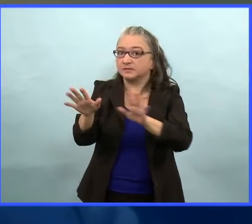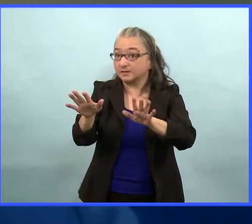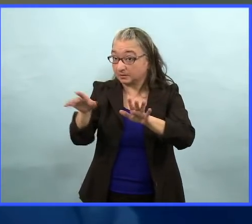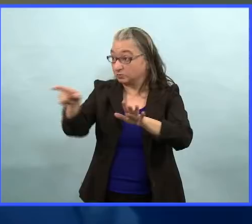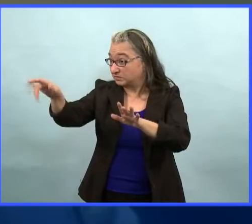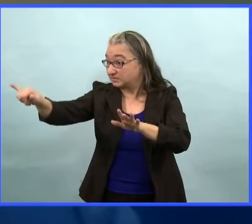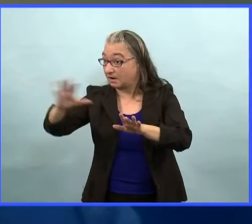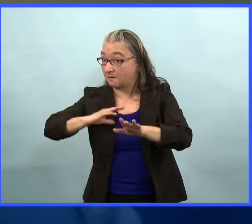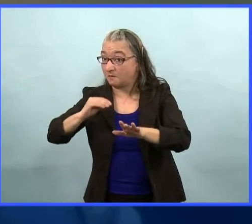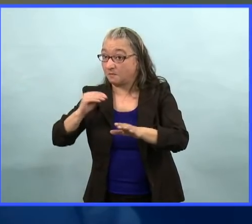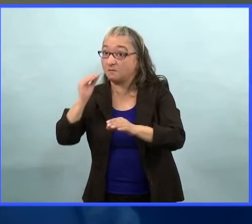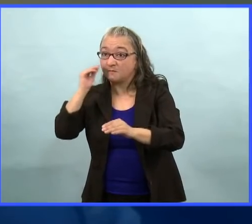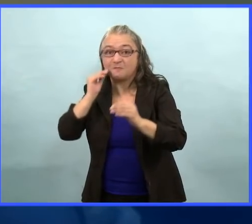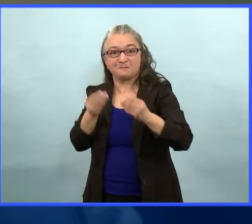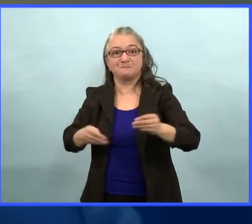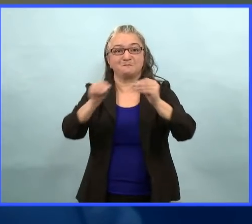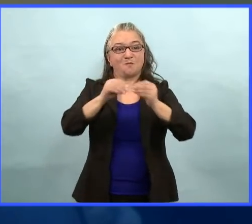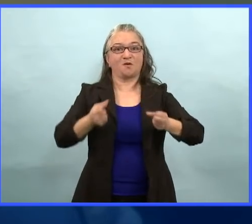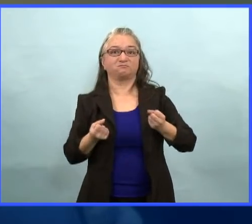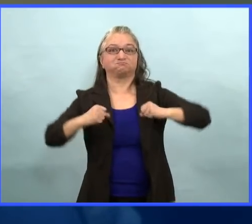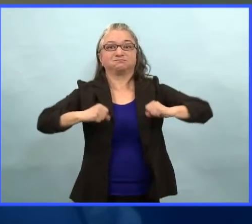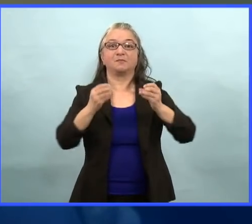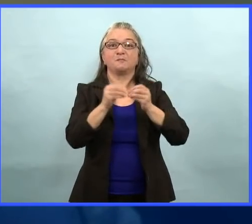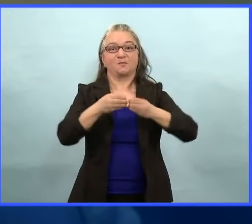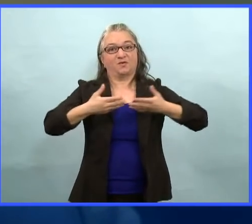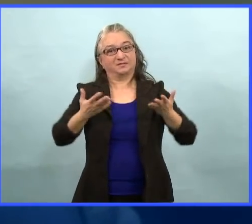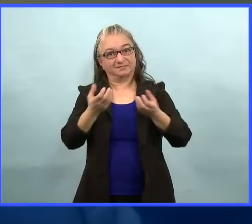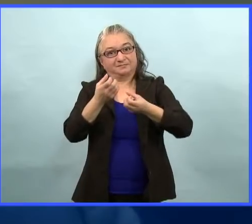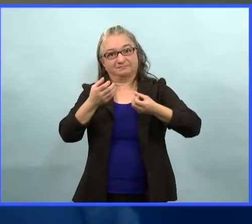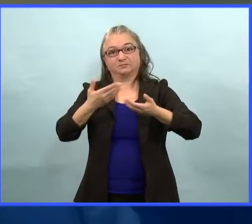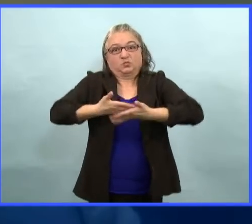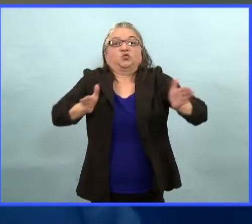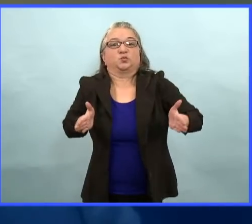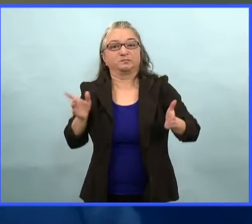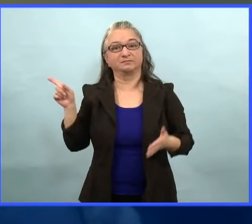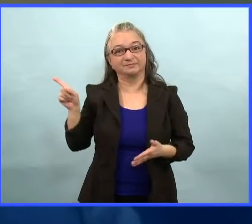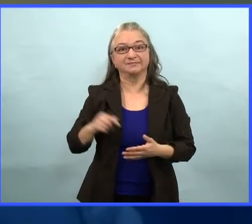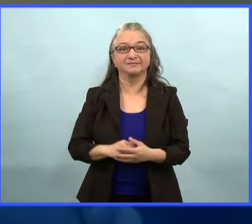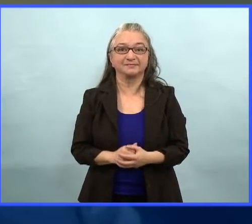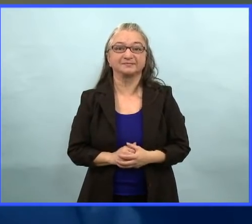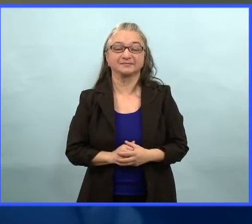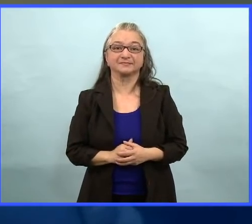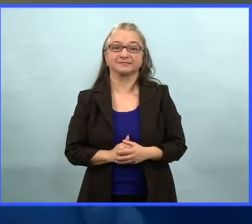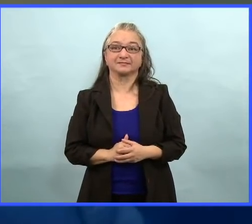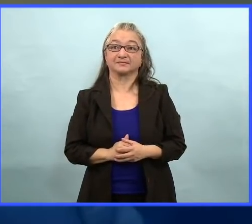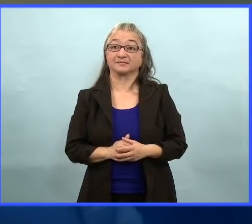more more uh intensive care as we've talked about that's what we're trying